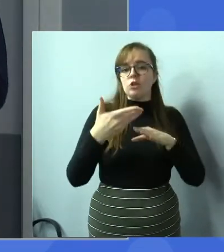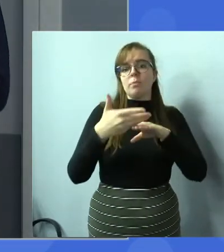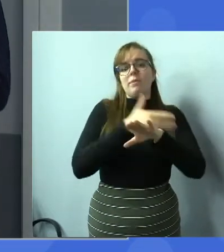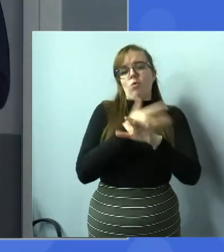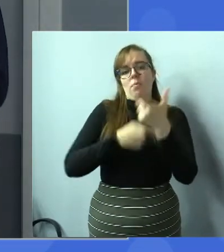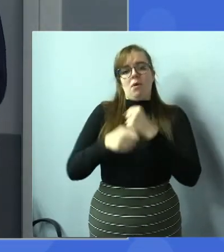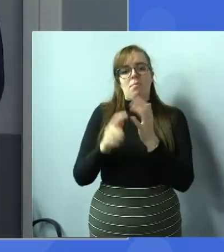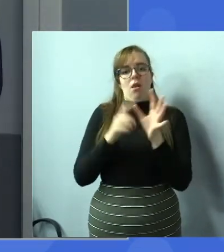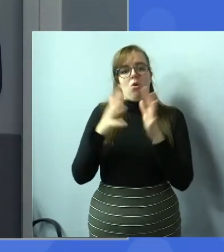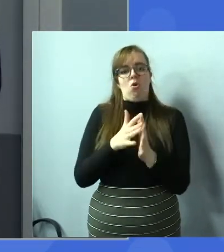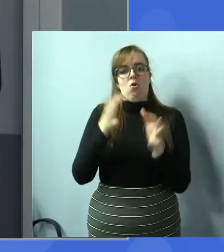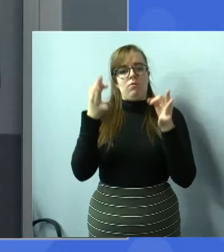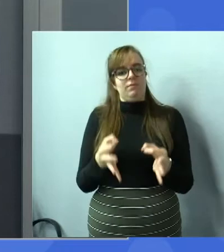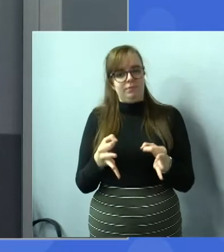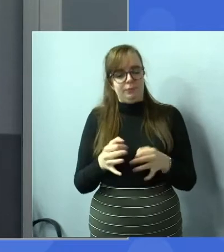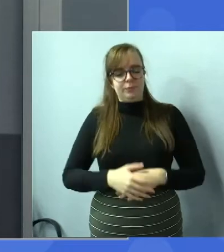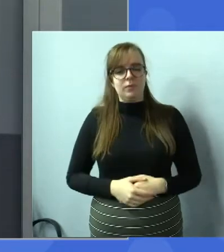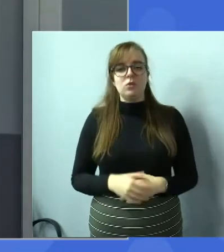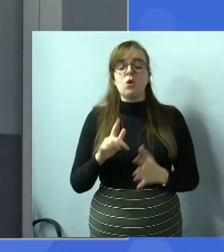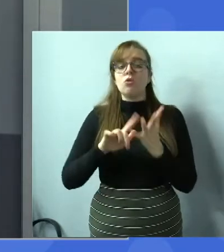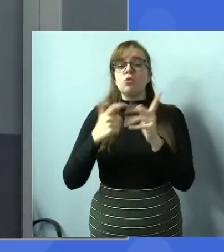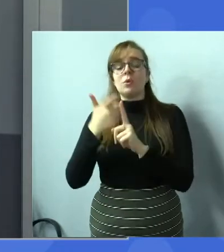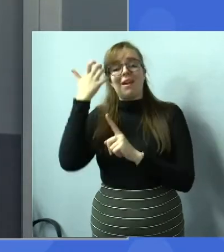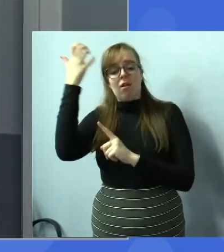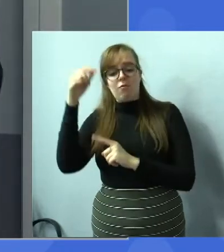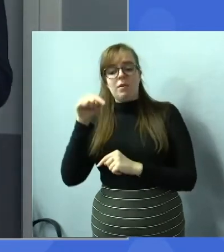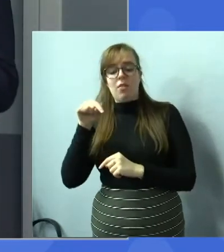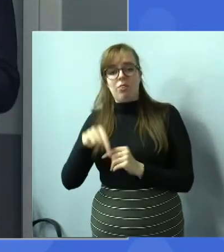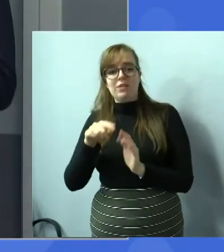so what UK government that is it referred this piece of legislation to